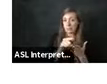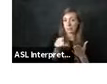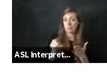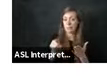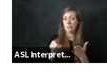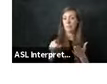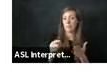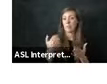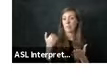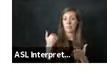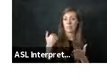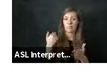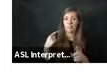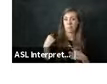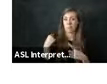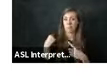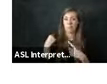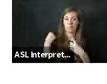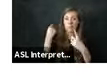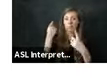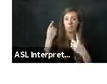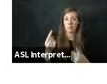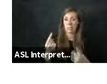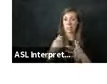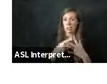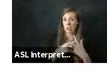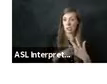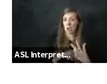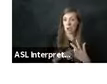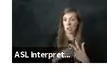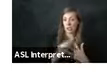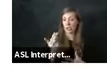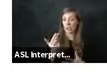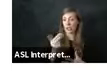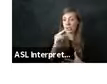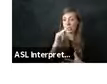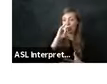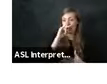the pandemic, 13 children between the ages of zero and 17